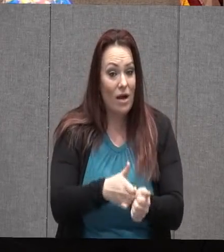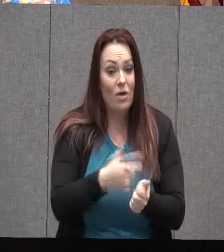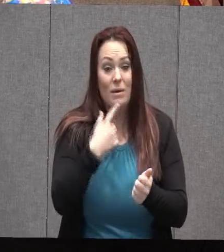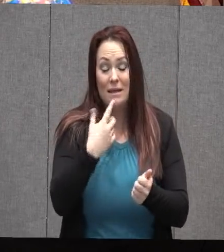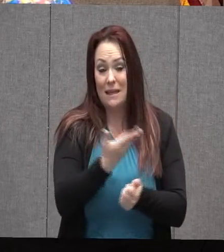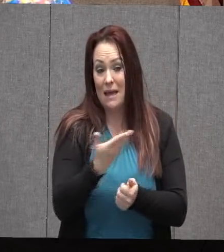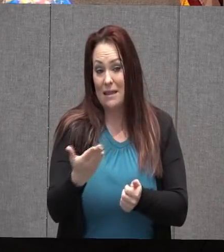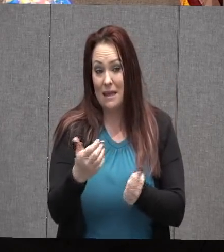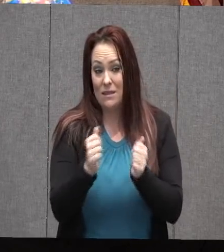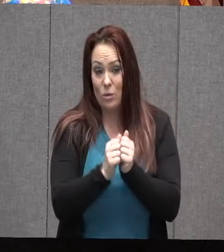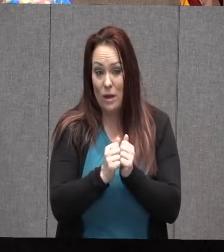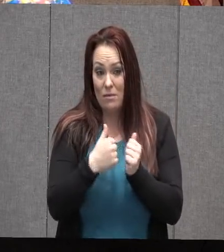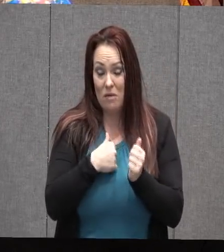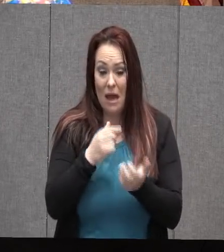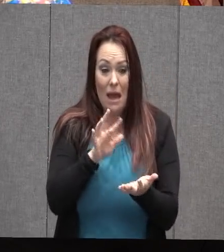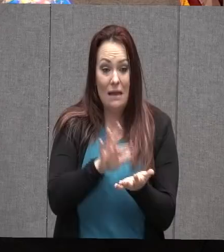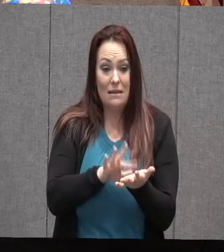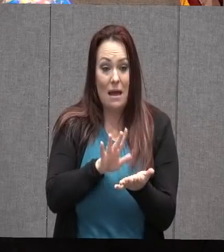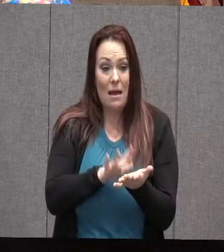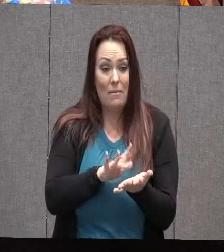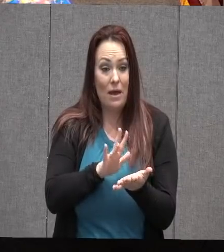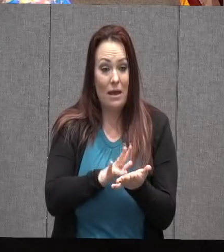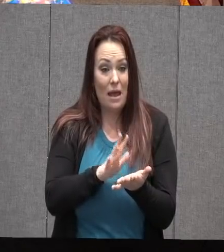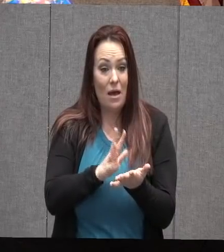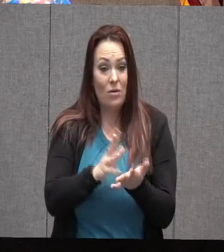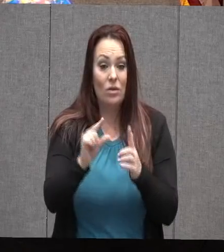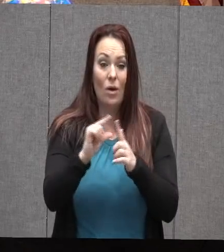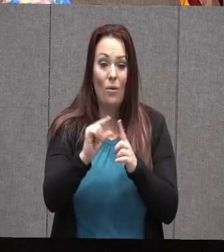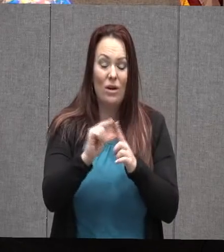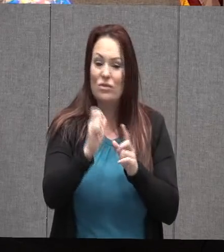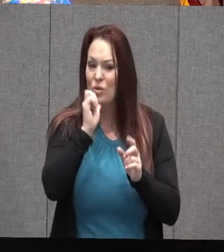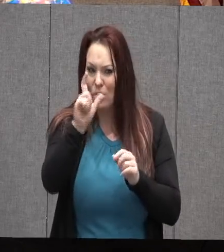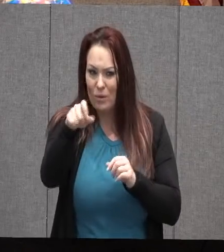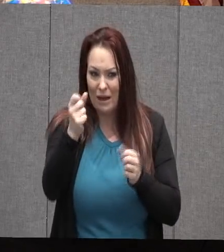and tapping out words. So you don't really need many materials.